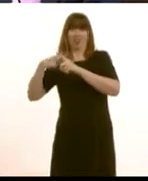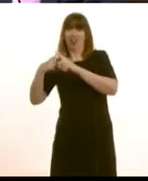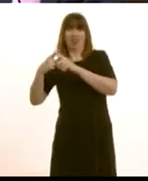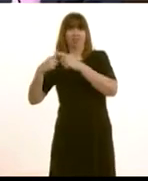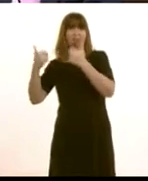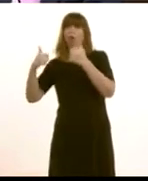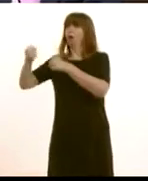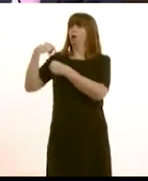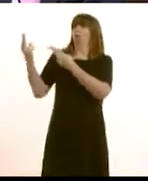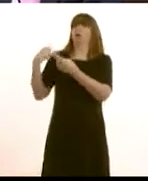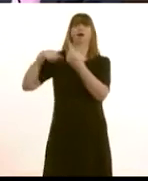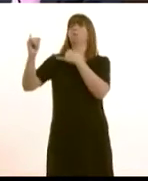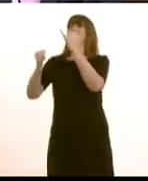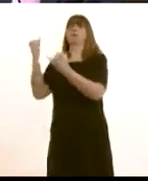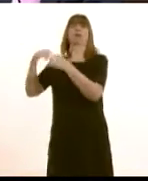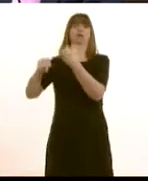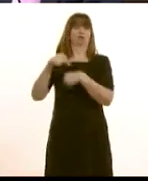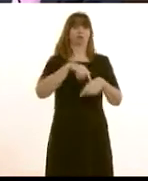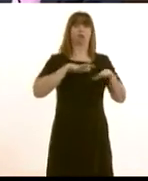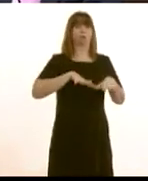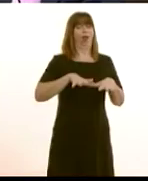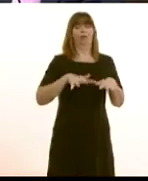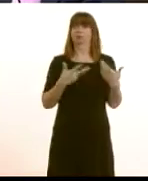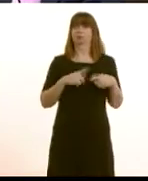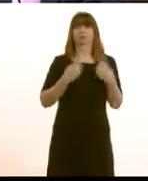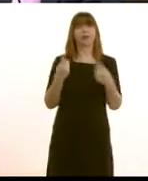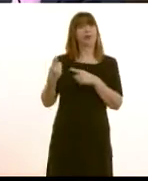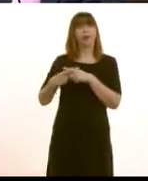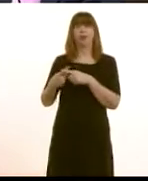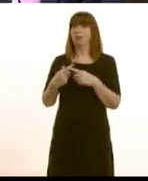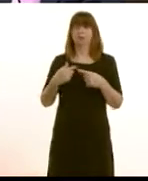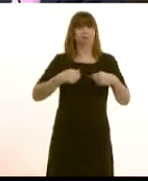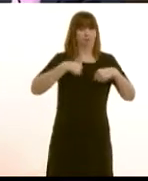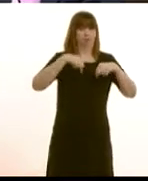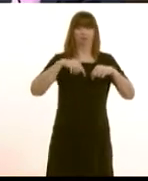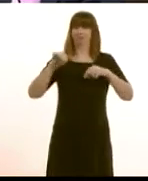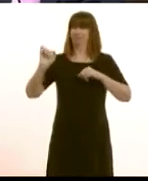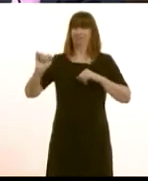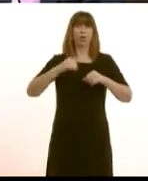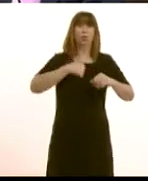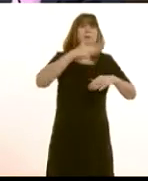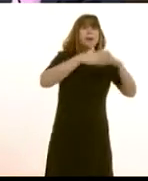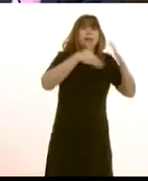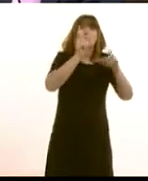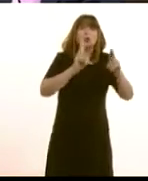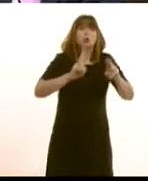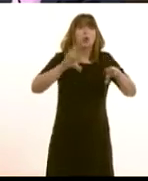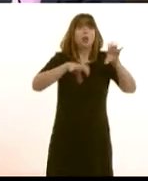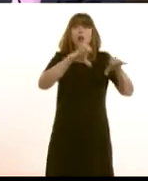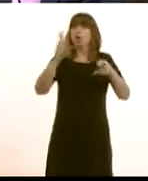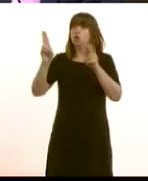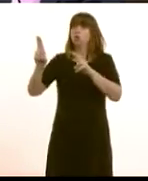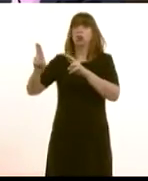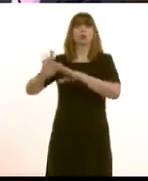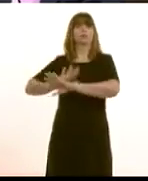improving in our schools. That is not the case in England. We are building schools. You dropped the schools building programme in England. Youíre not building schools in